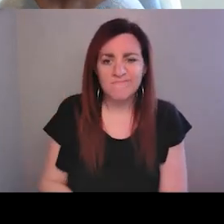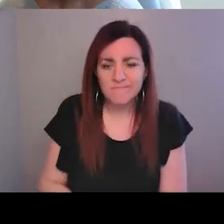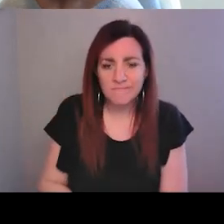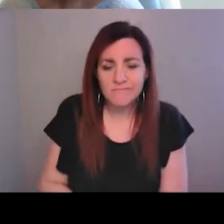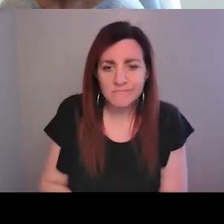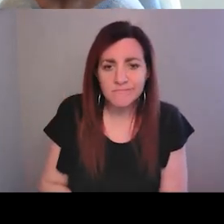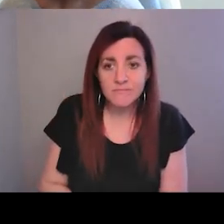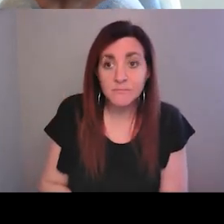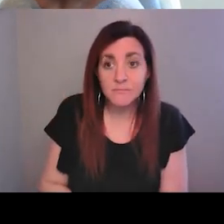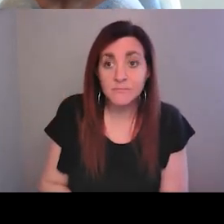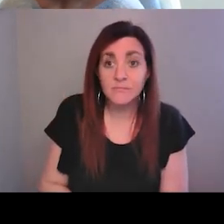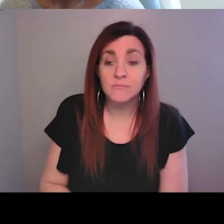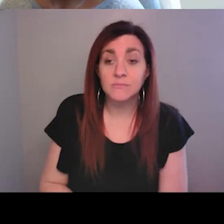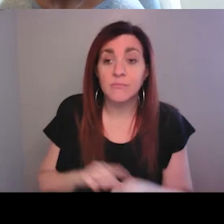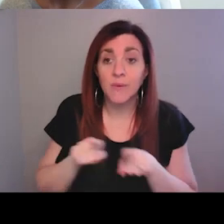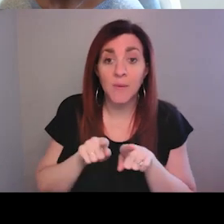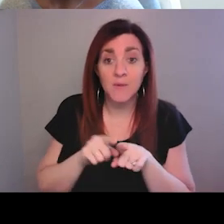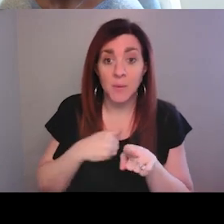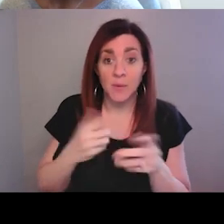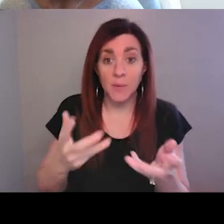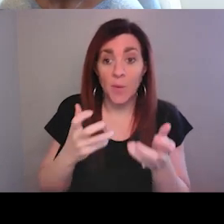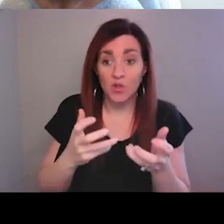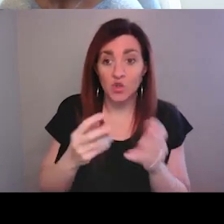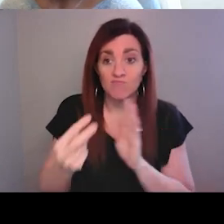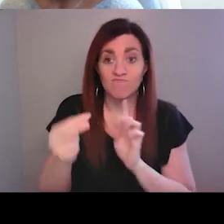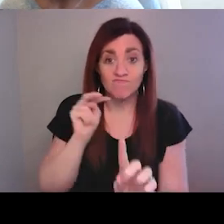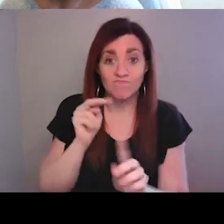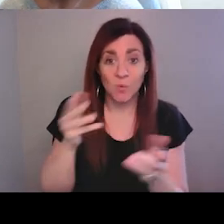ONE OF THE OTHER THINGS THAT WE WANTED TO LOOK AT WAS -- EVEN